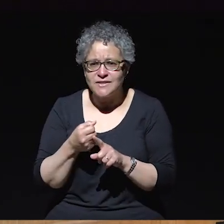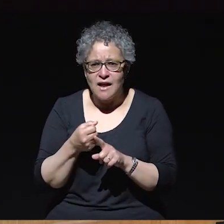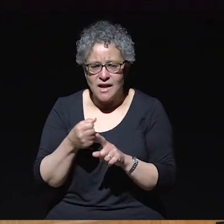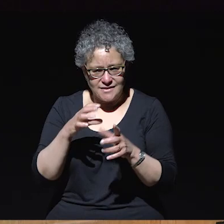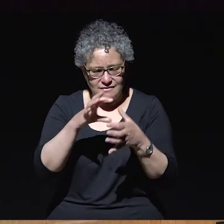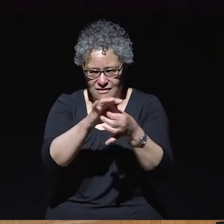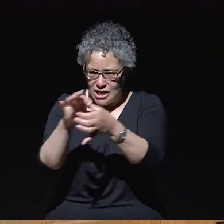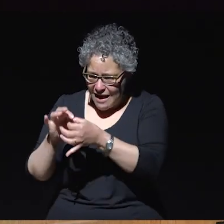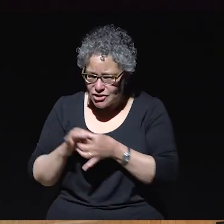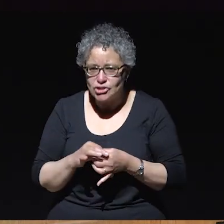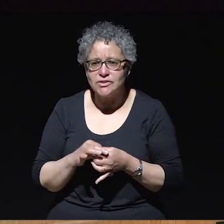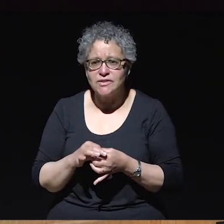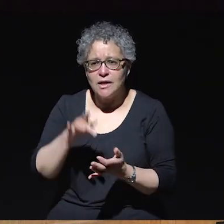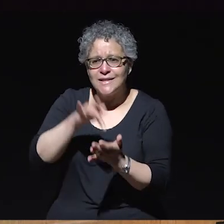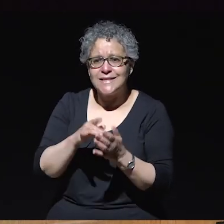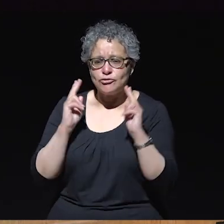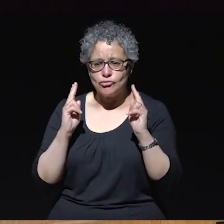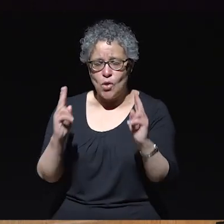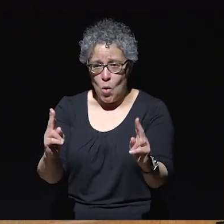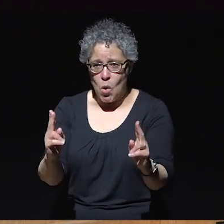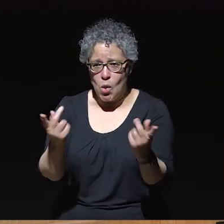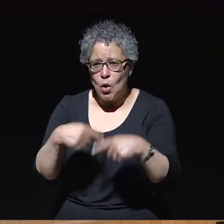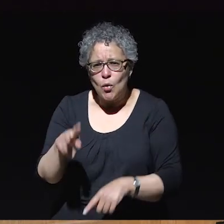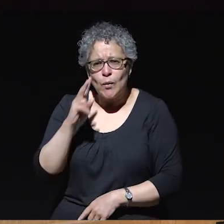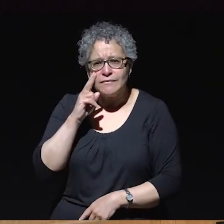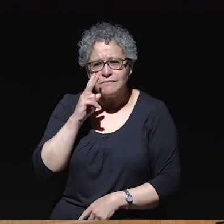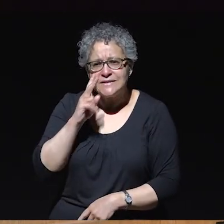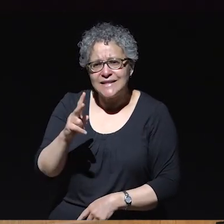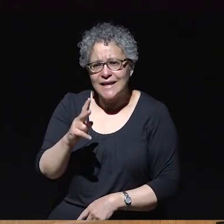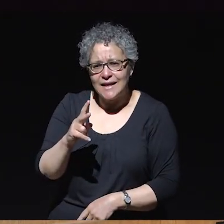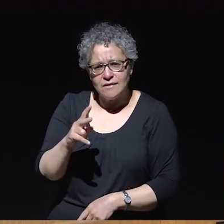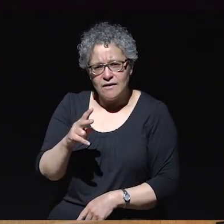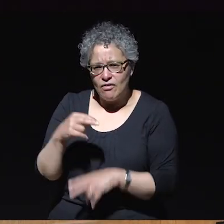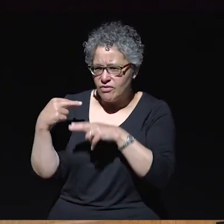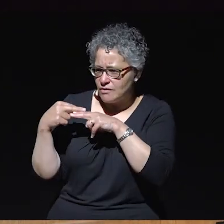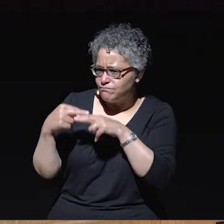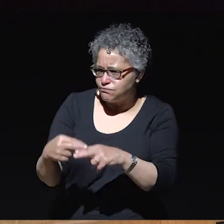showing the longevity of the tradition of the Grand Manner, starting with the Renaissance portraits